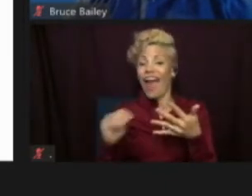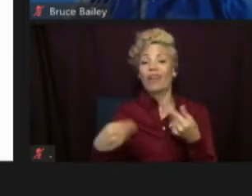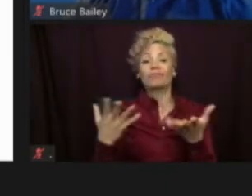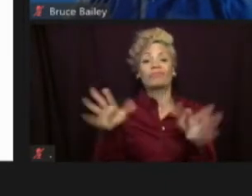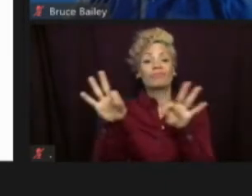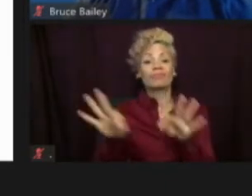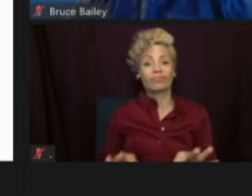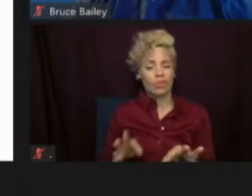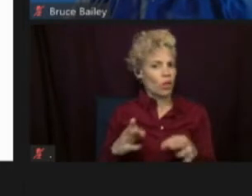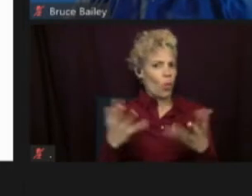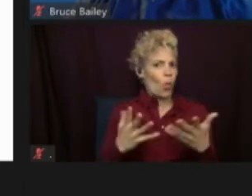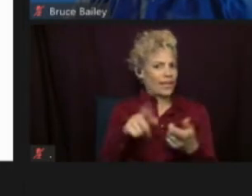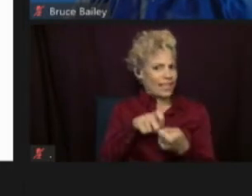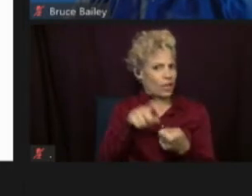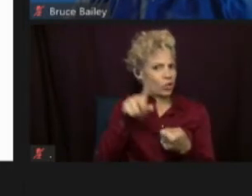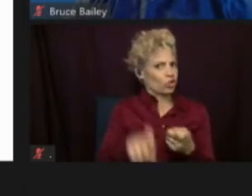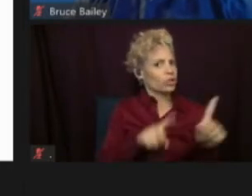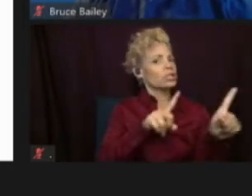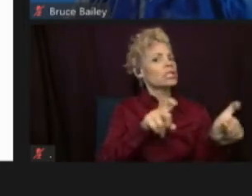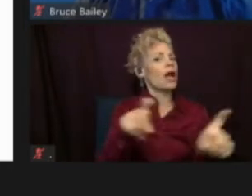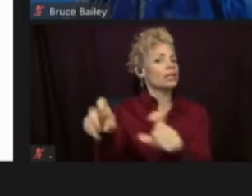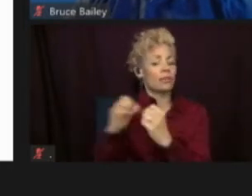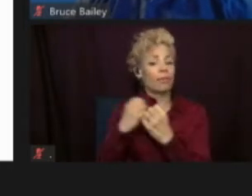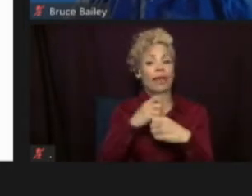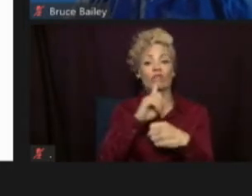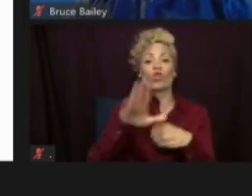to make sure all success criteria are tested.